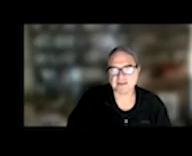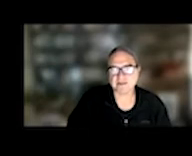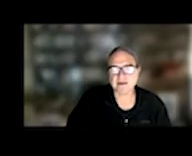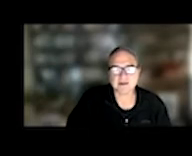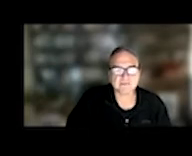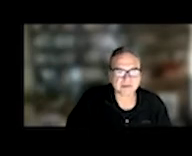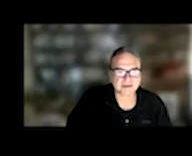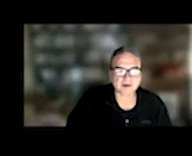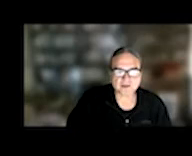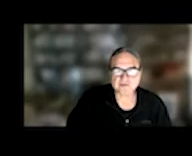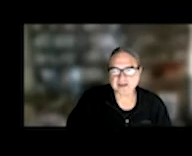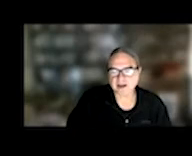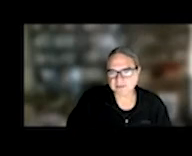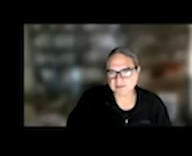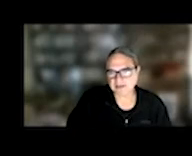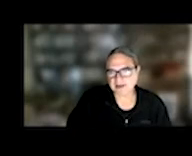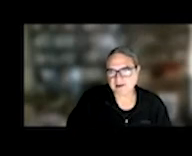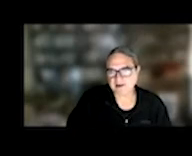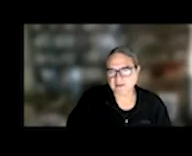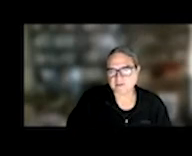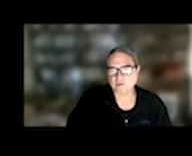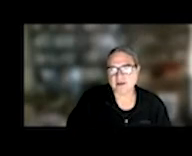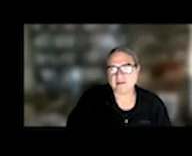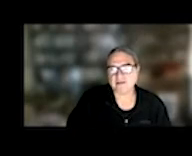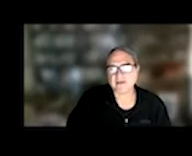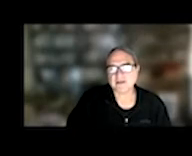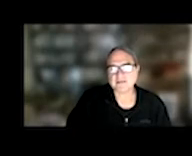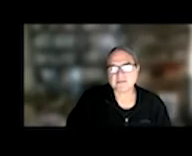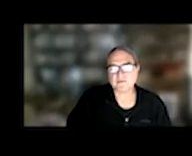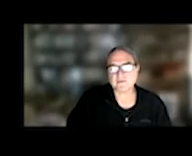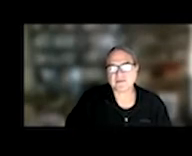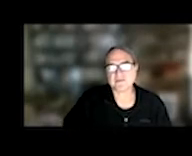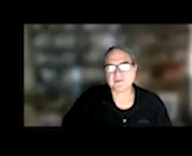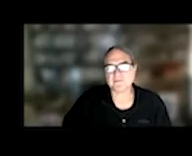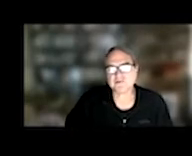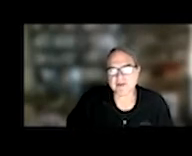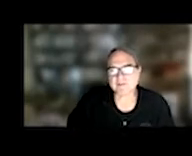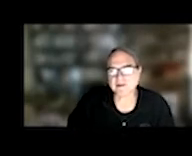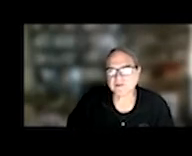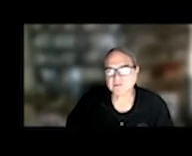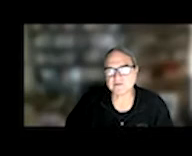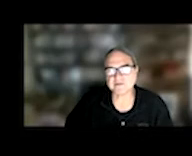but we need culturally competent care as well. So when we think about tribal long-term services